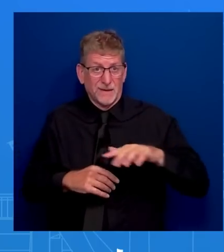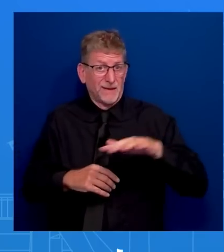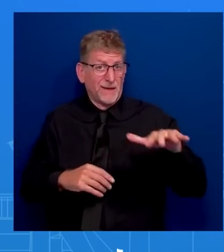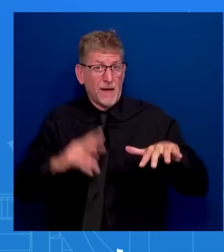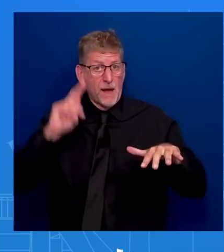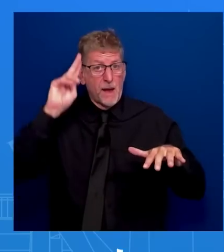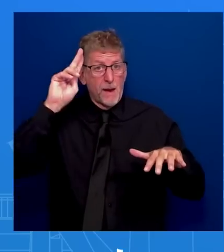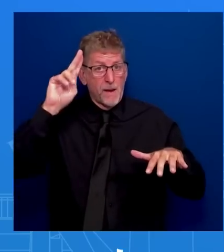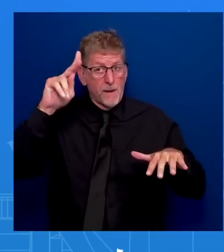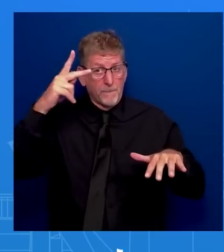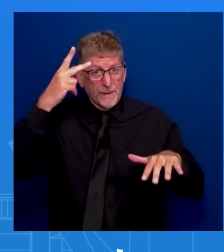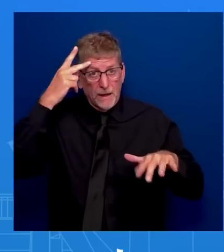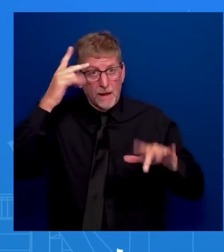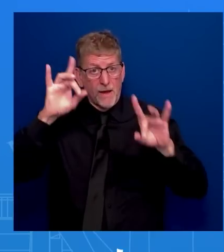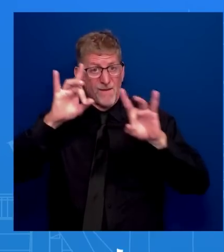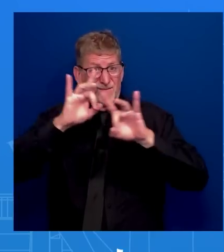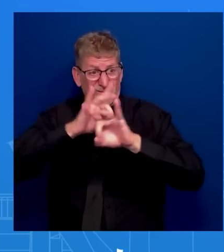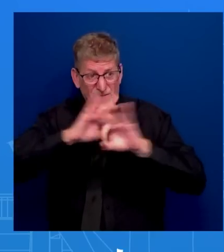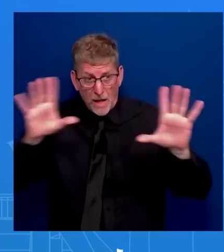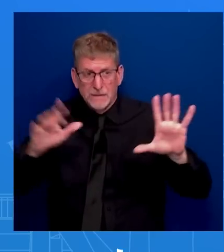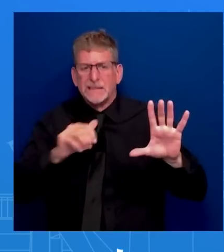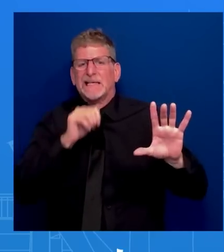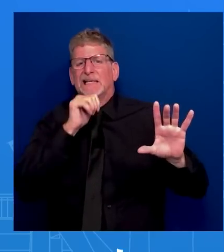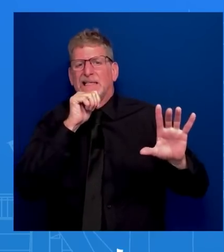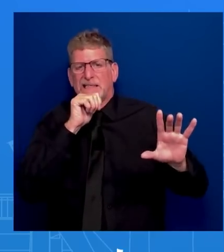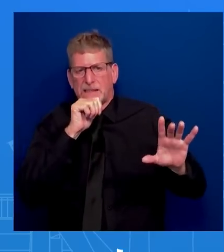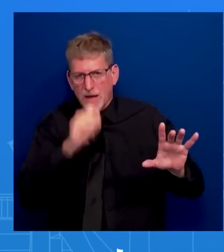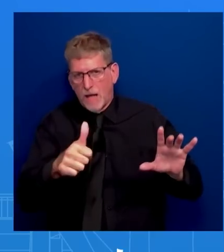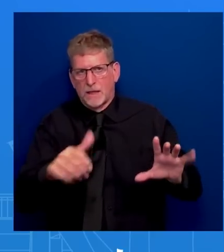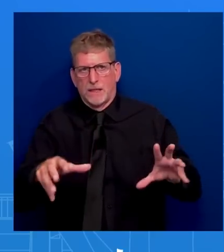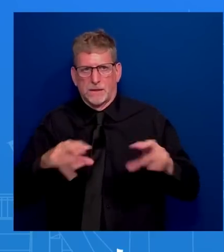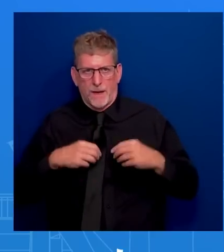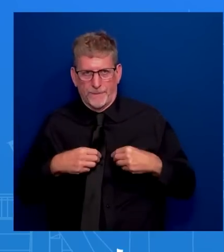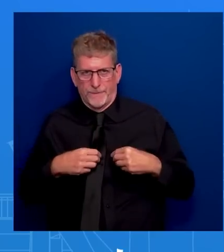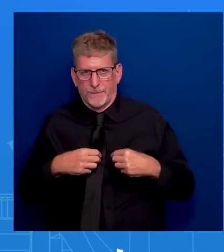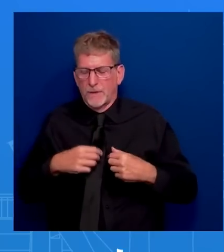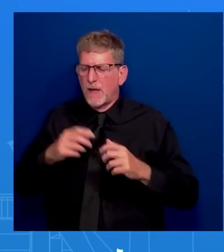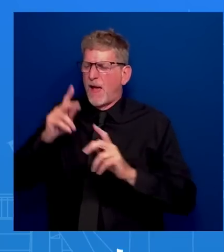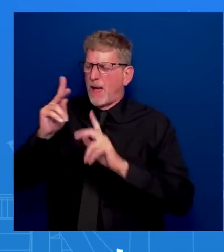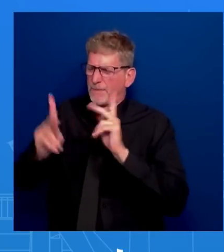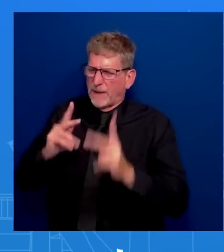But we would strongly condemn -- as we have many times from here -- the President has condemned any efforts